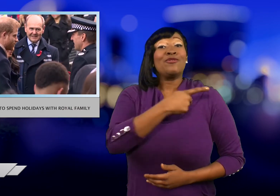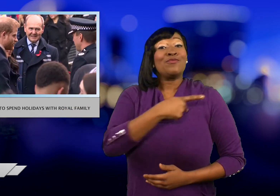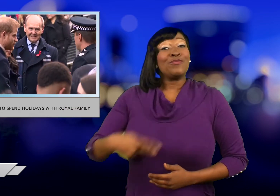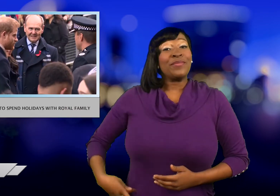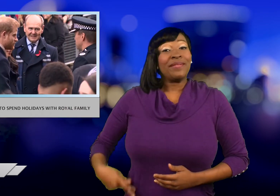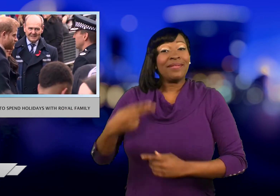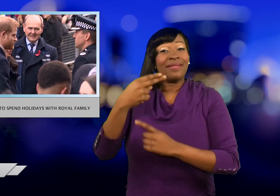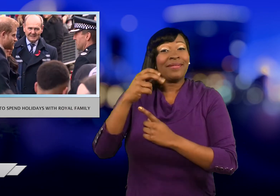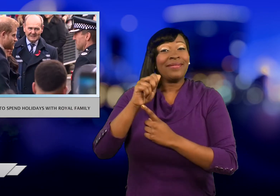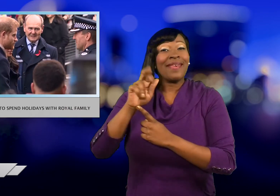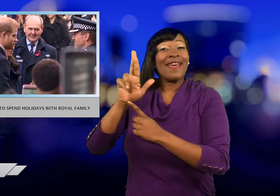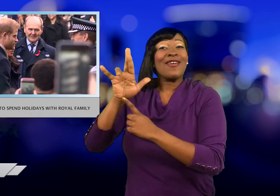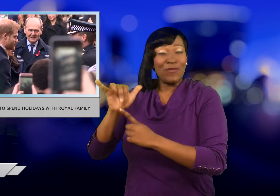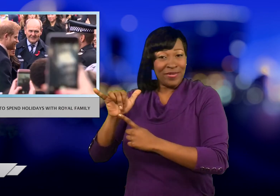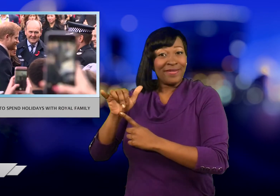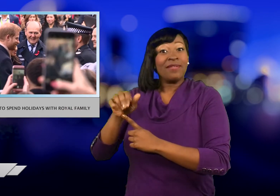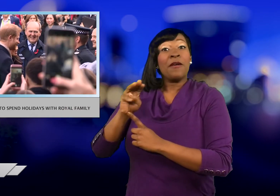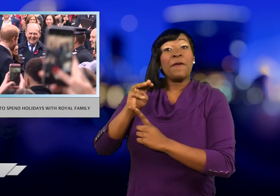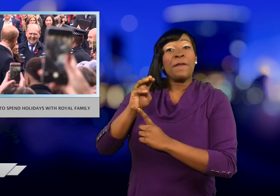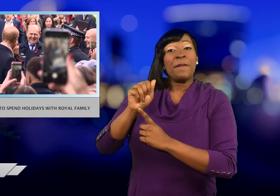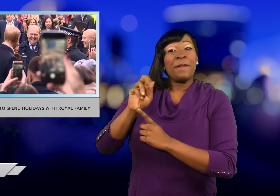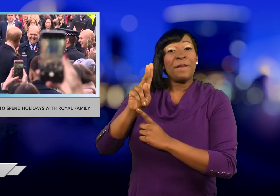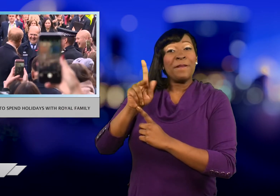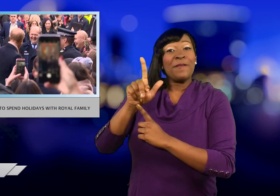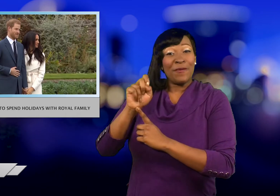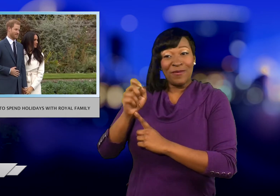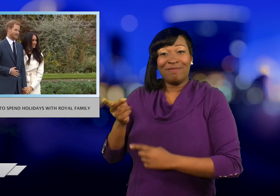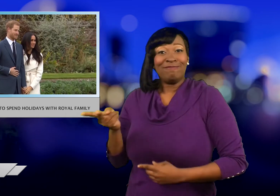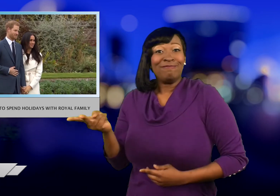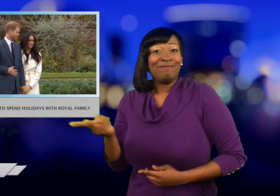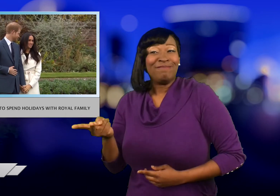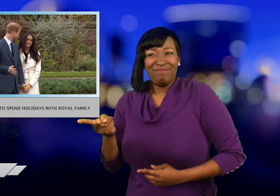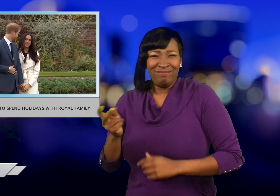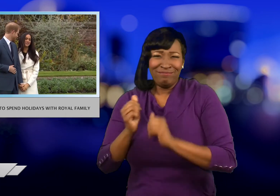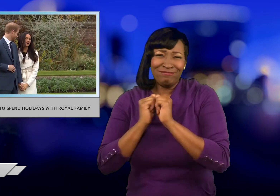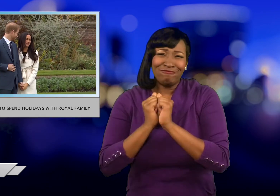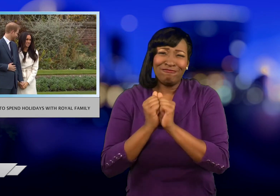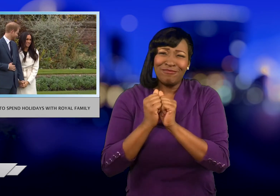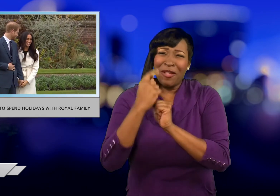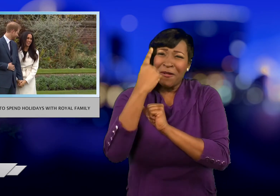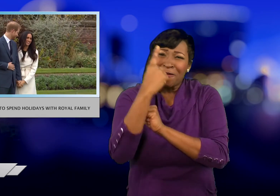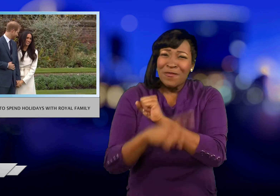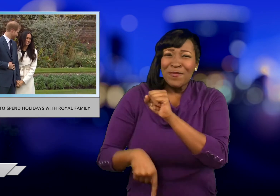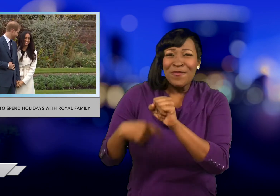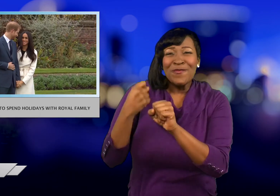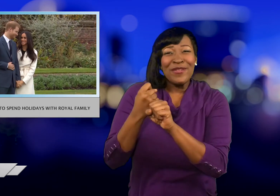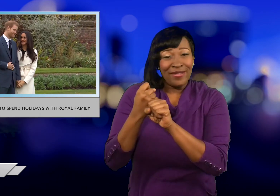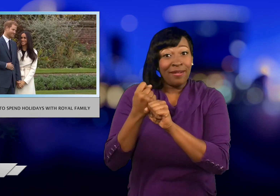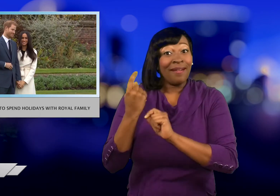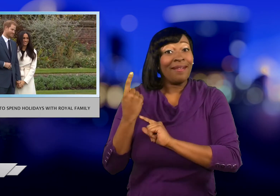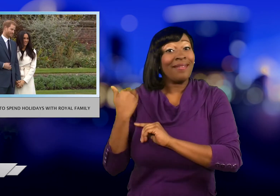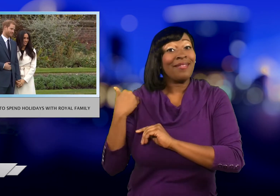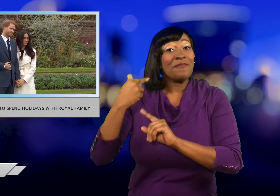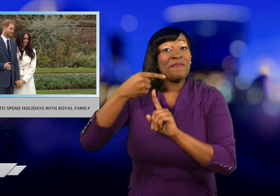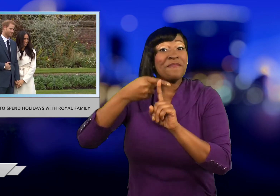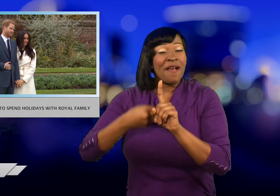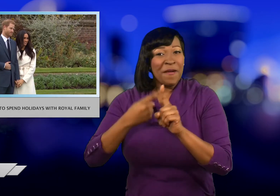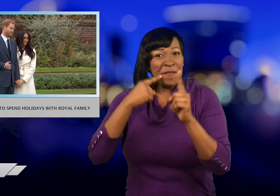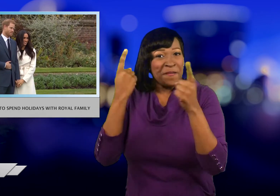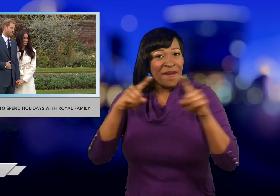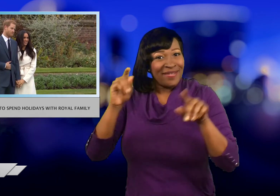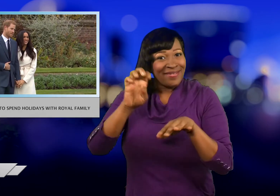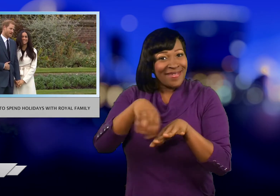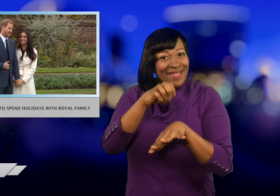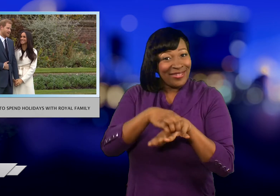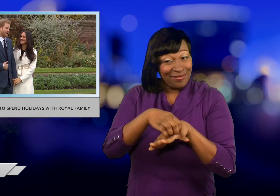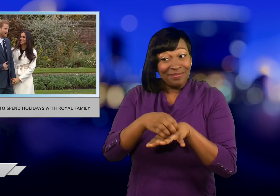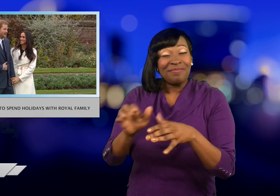Prince Harry and Markle announced their engagement last month after dating for about a year.